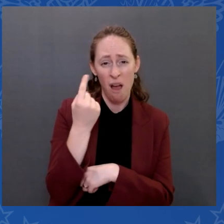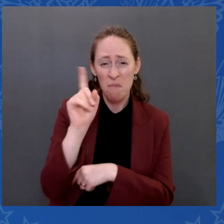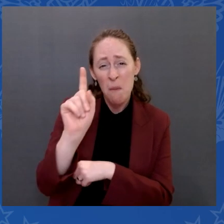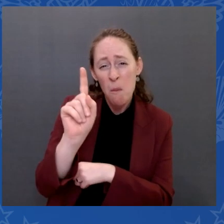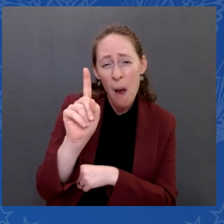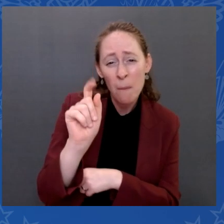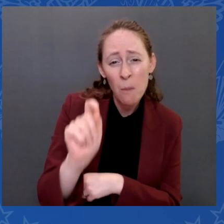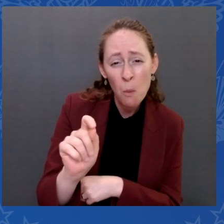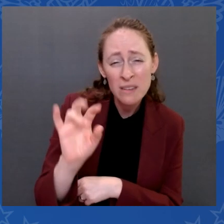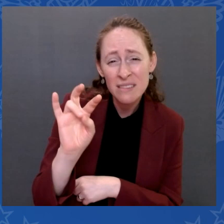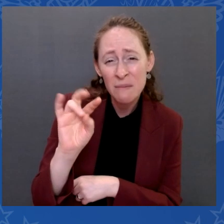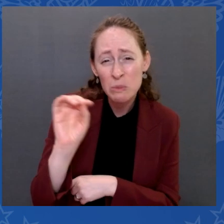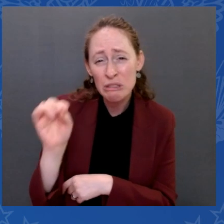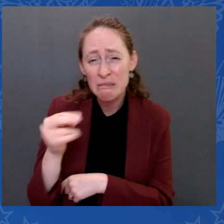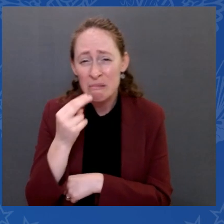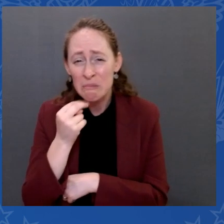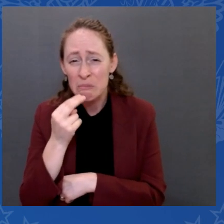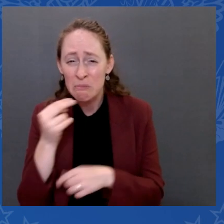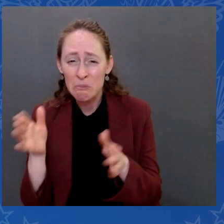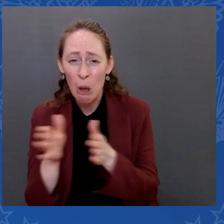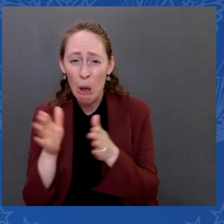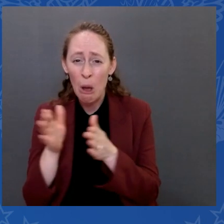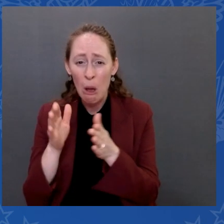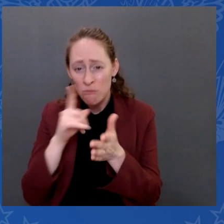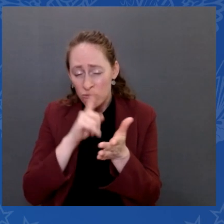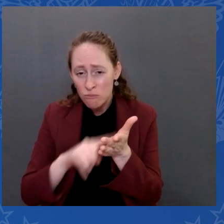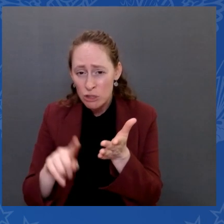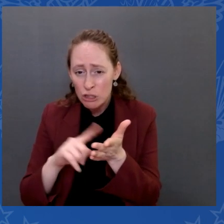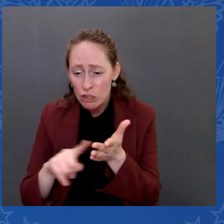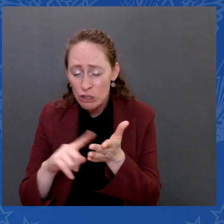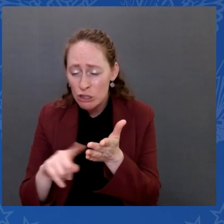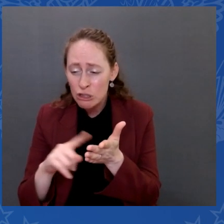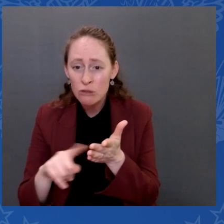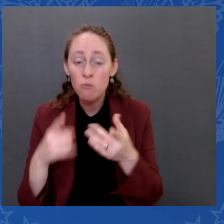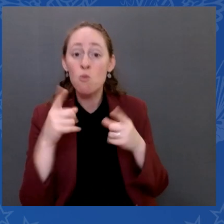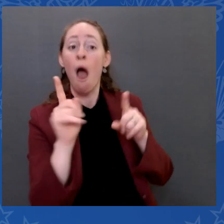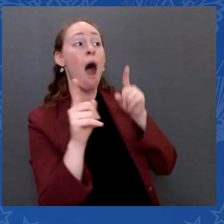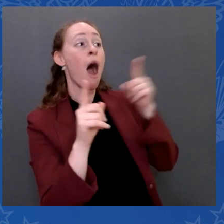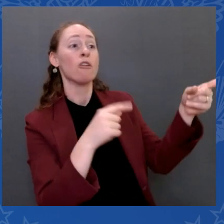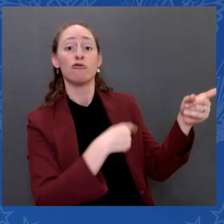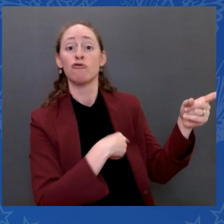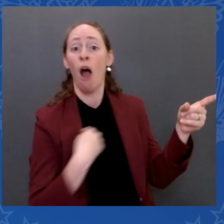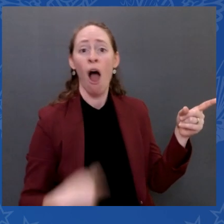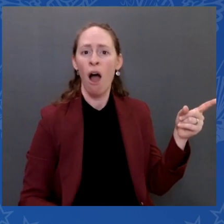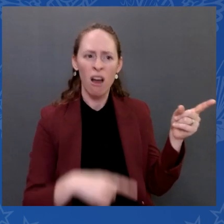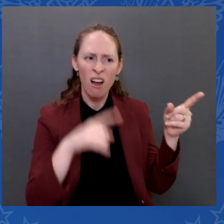particularly China, in research and development -- pure research and development.